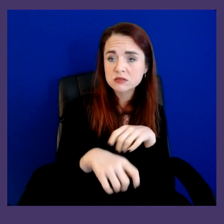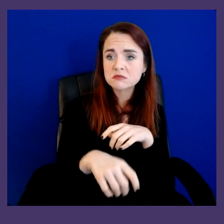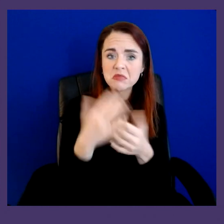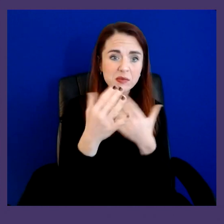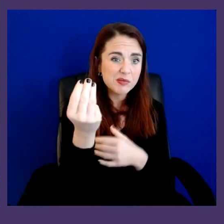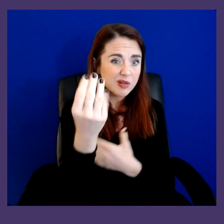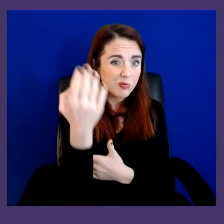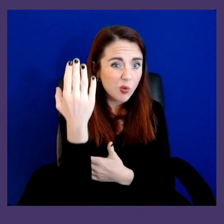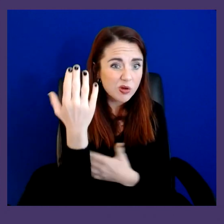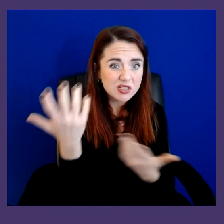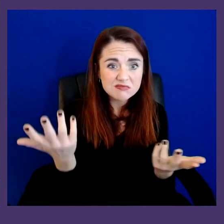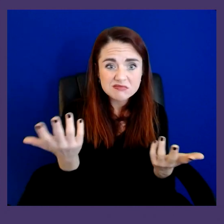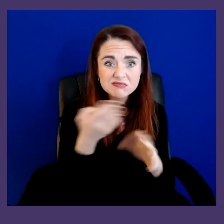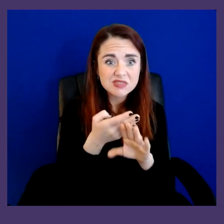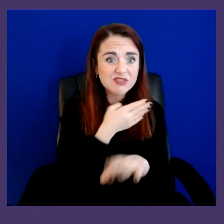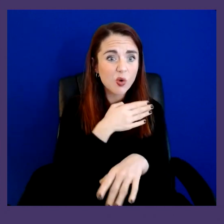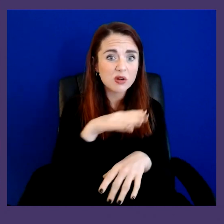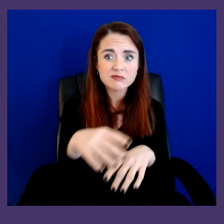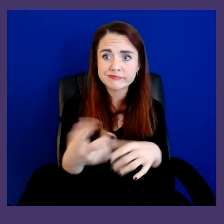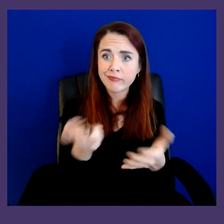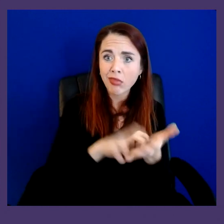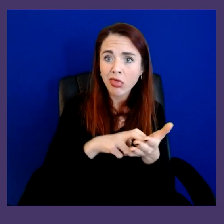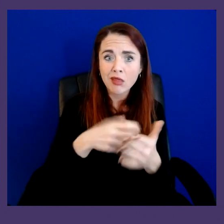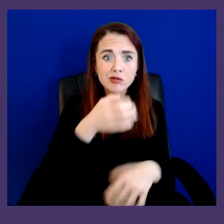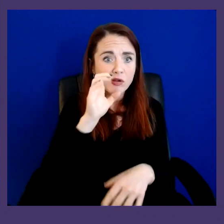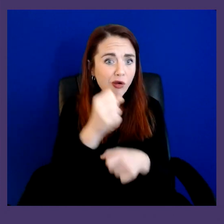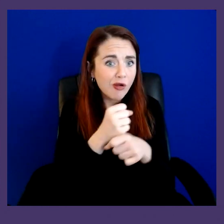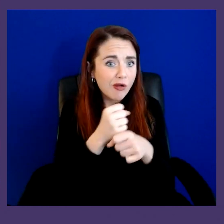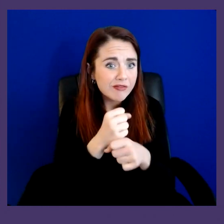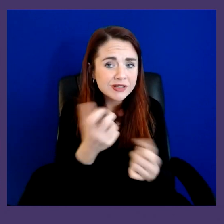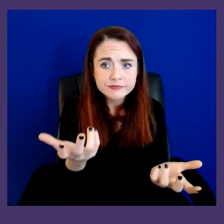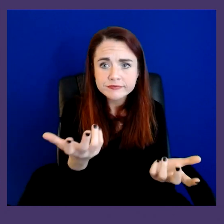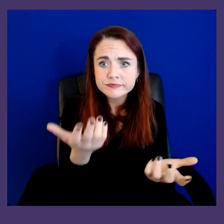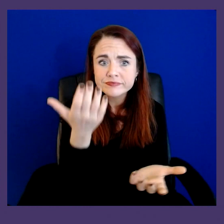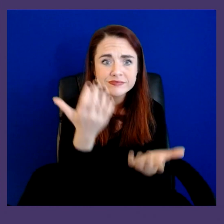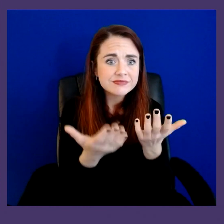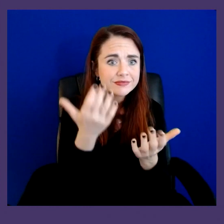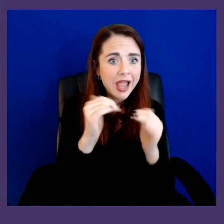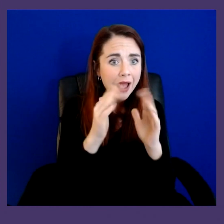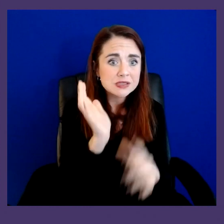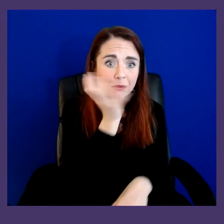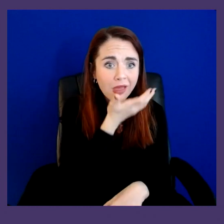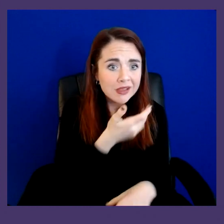before you've had your first cup of coffee. It might be your house is messy, or you just don't feel like